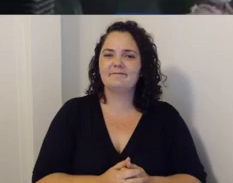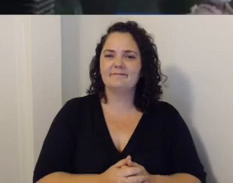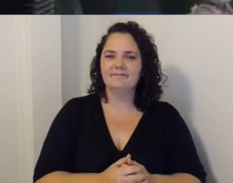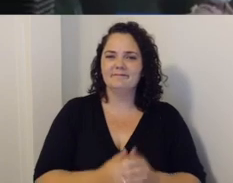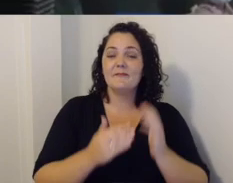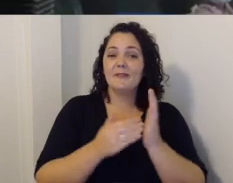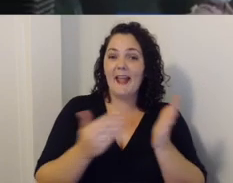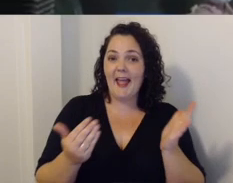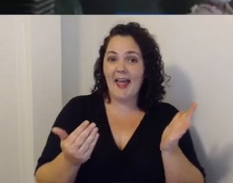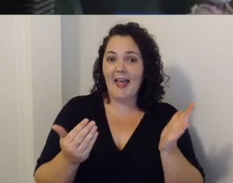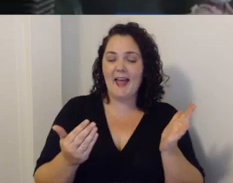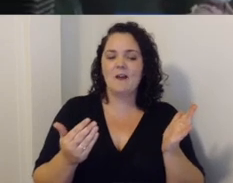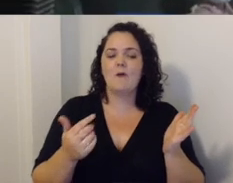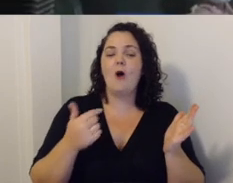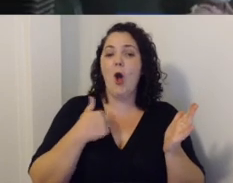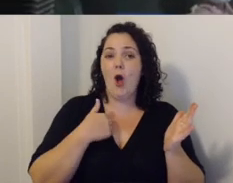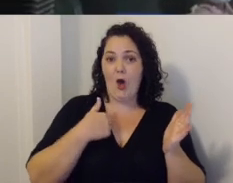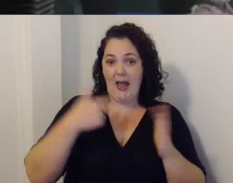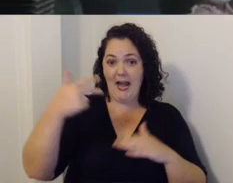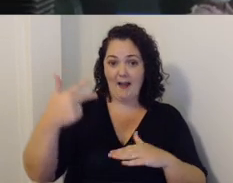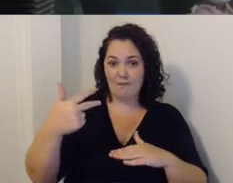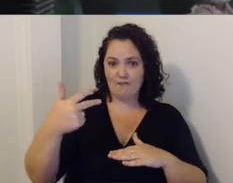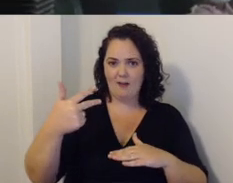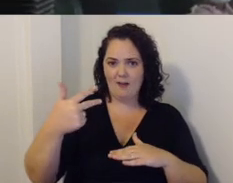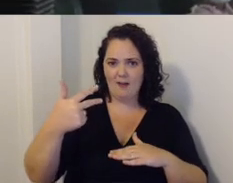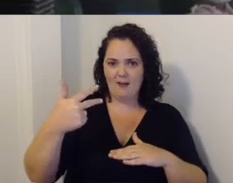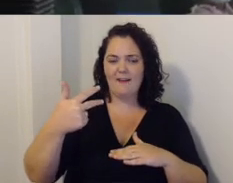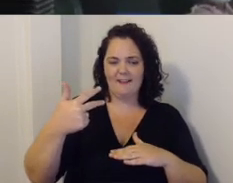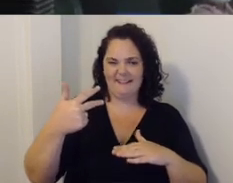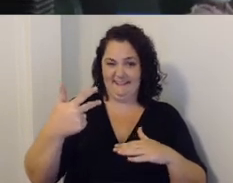now what I'm going to do is I'm going to pivot again and I'm going to switch from this camera